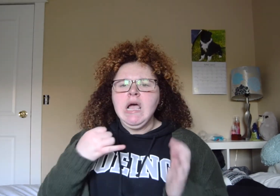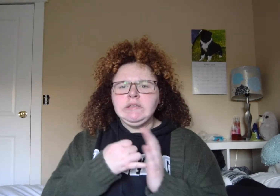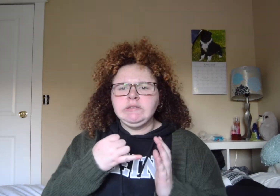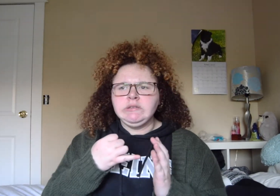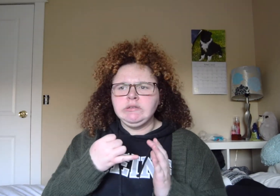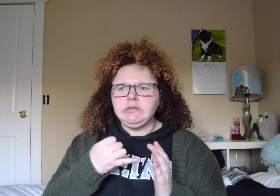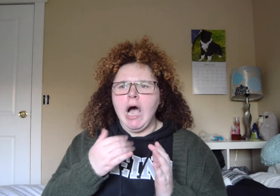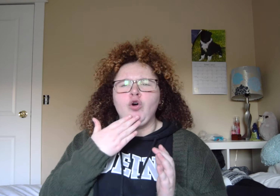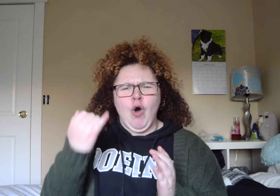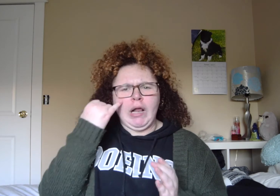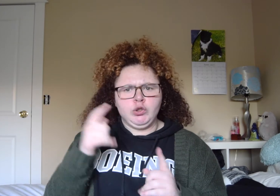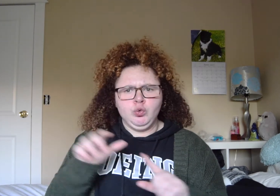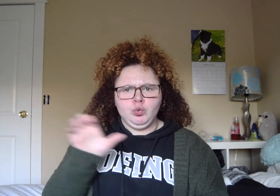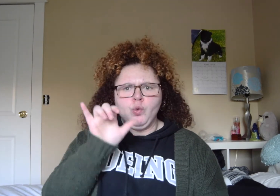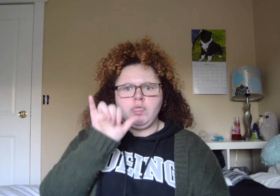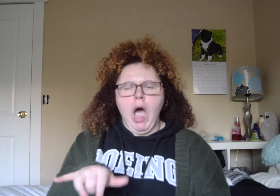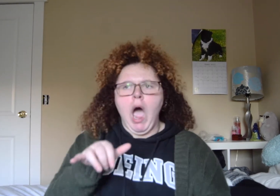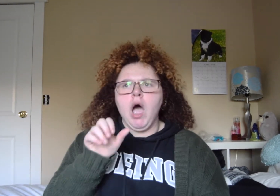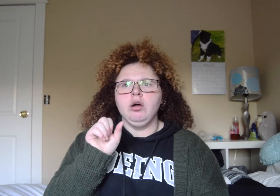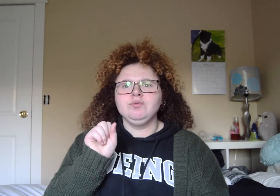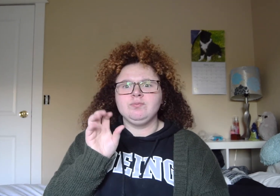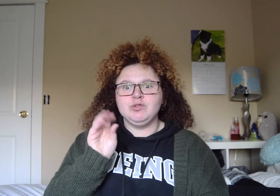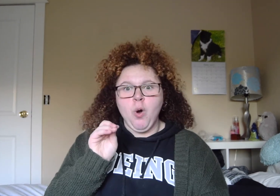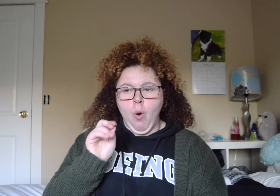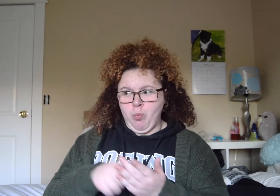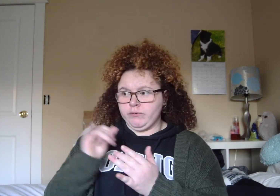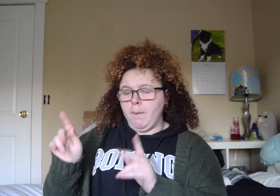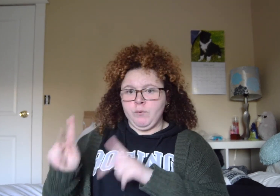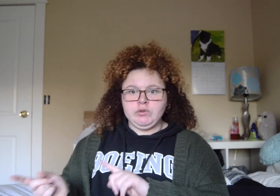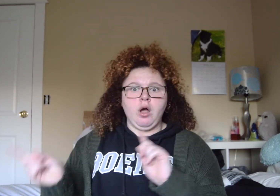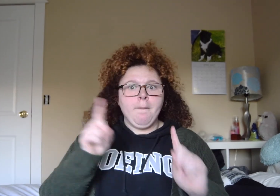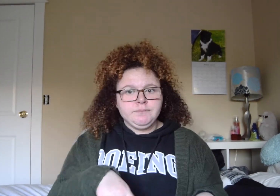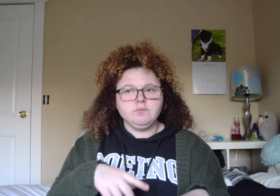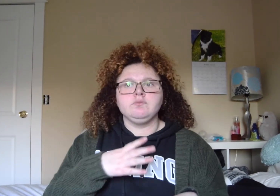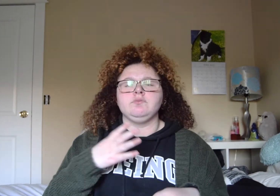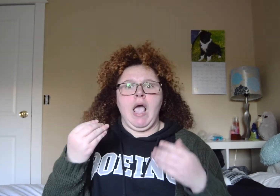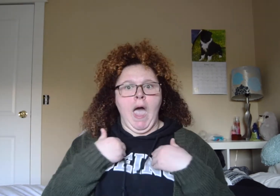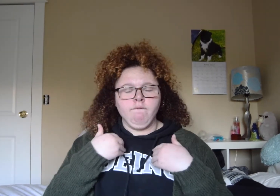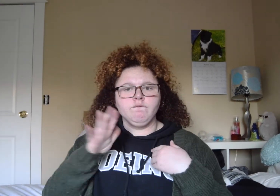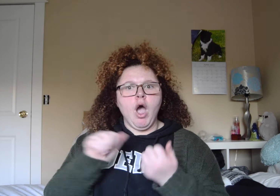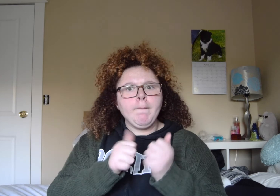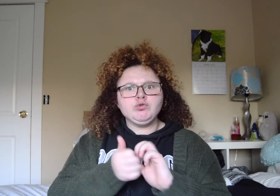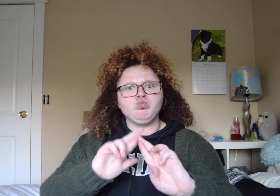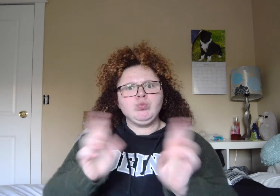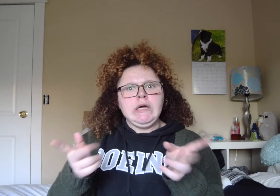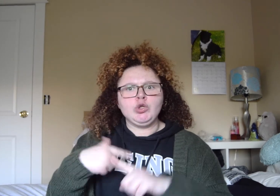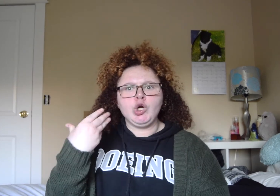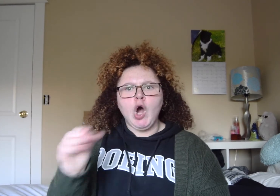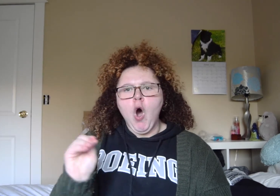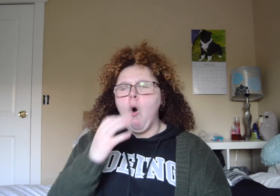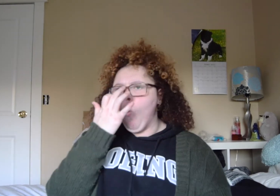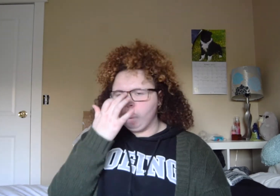it's a good idea to do that because once the person comes and have their accommodations ready to go